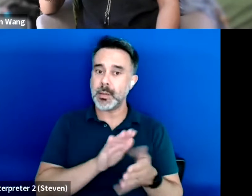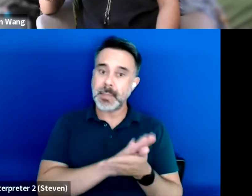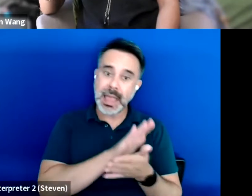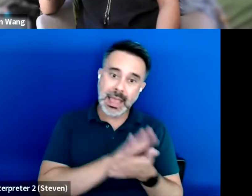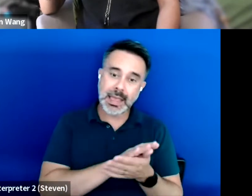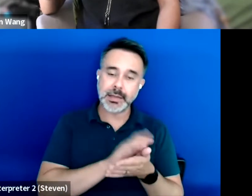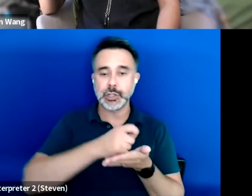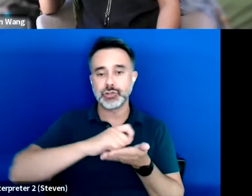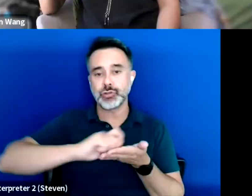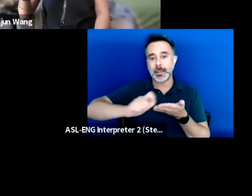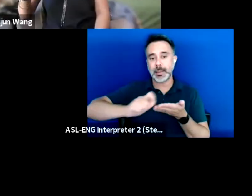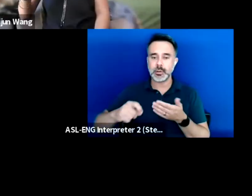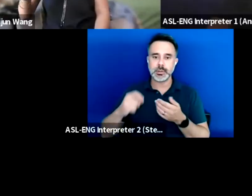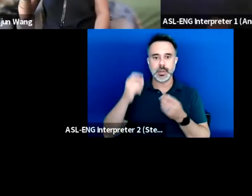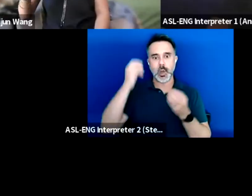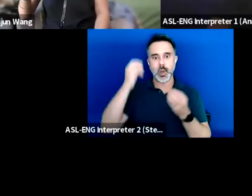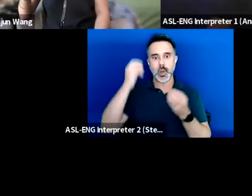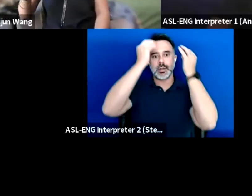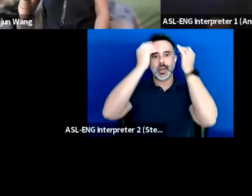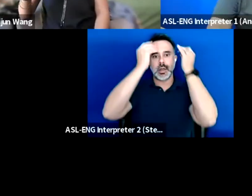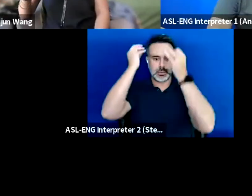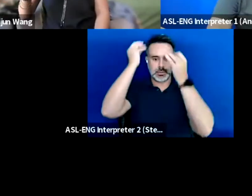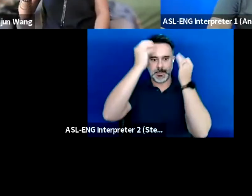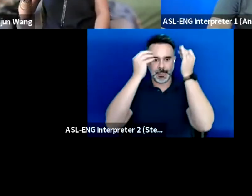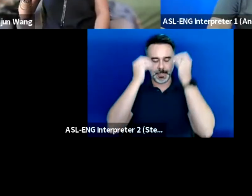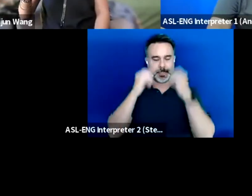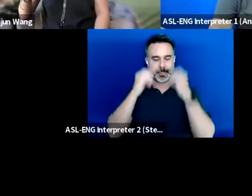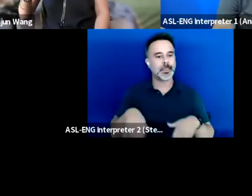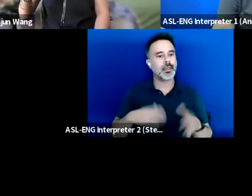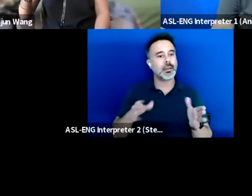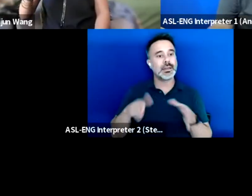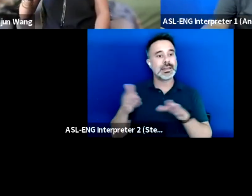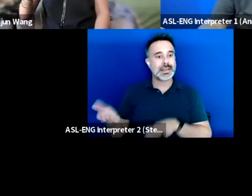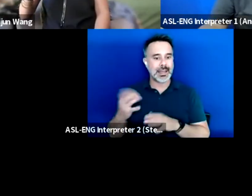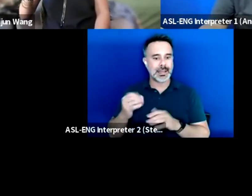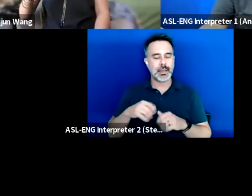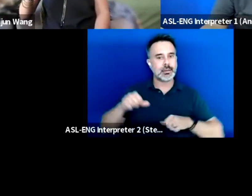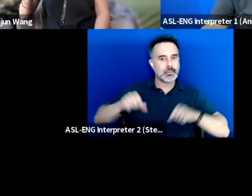"Ever since I bought my first journal so I could become my own historian, writing was an act